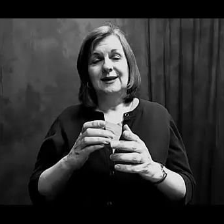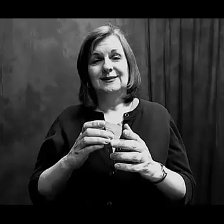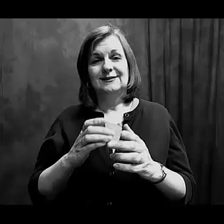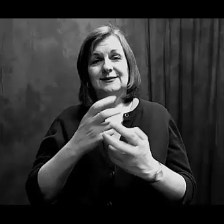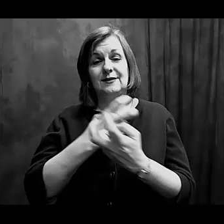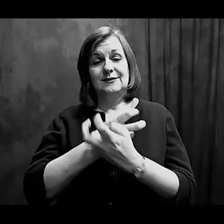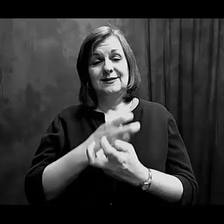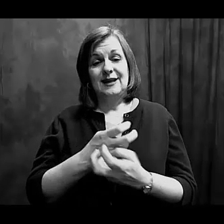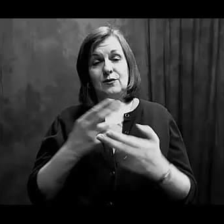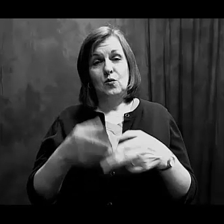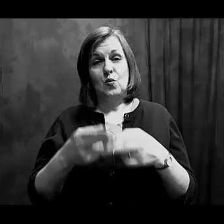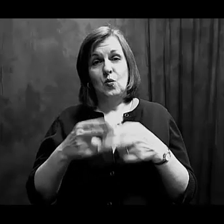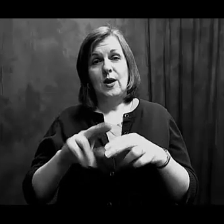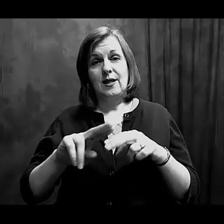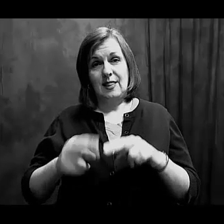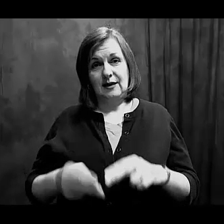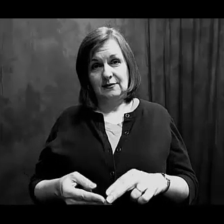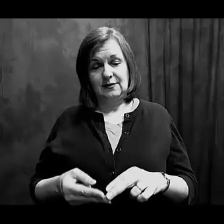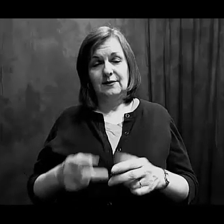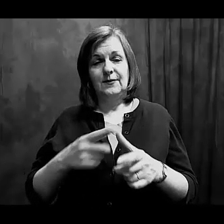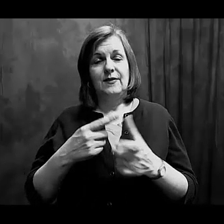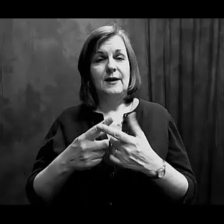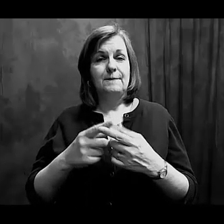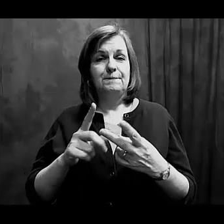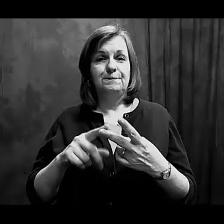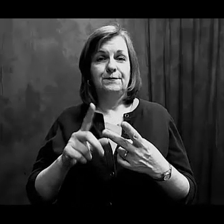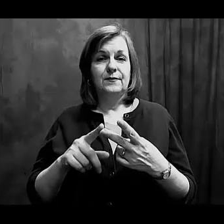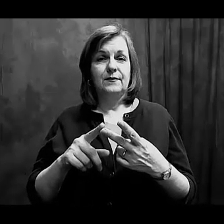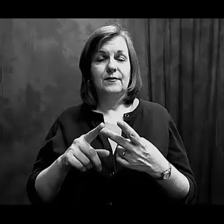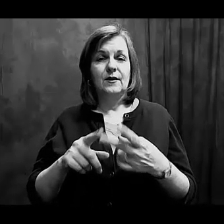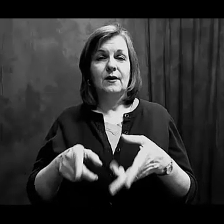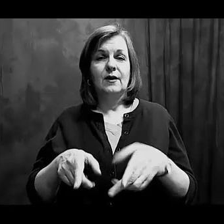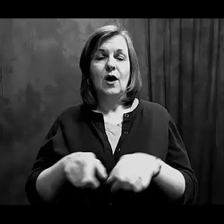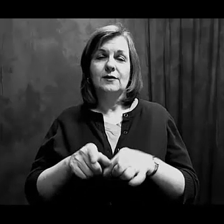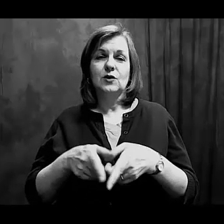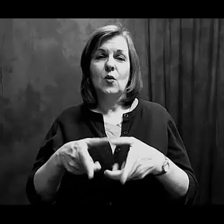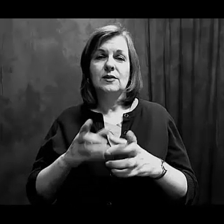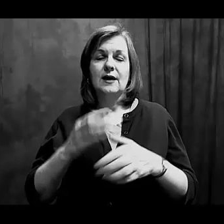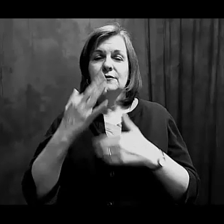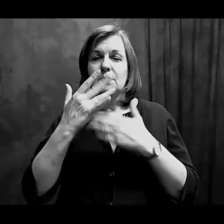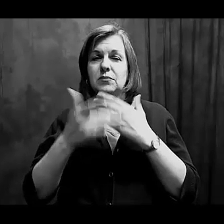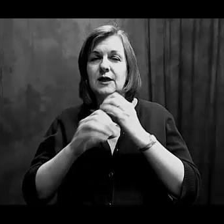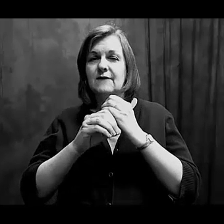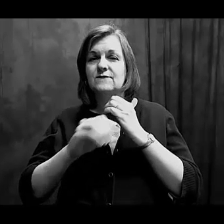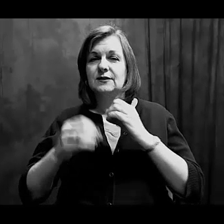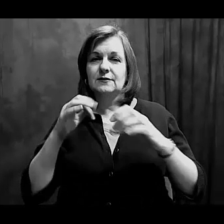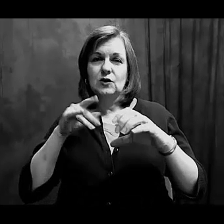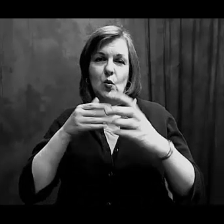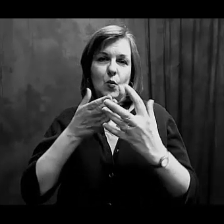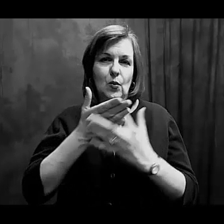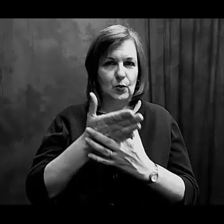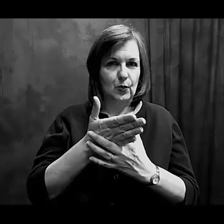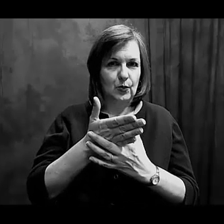not only allows is to keep the skeleton lighter but it also allows as is you see here to bring in blood vessels